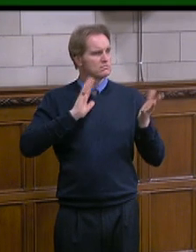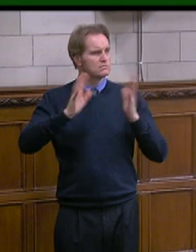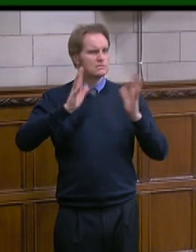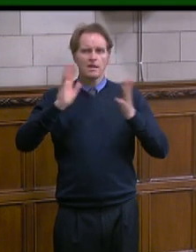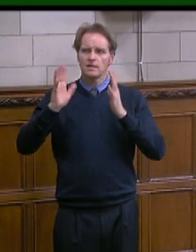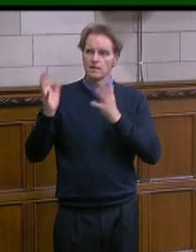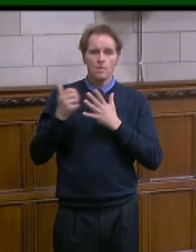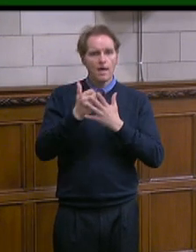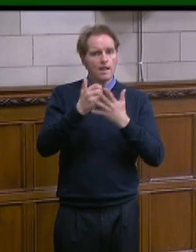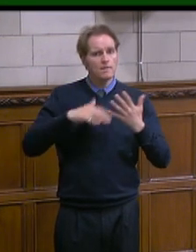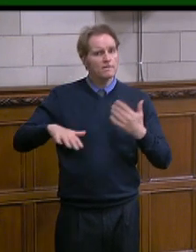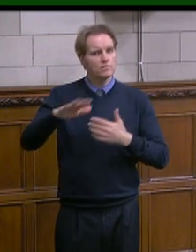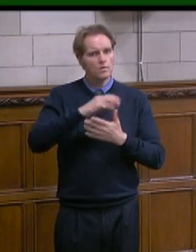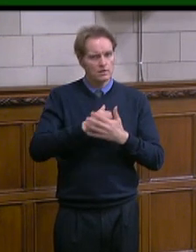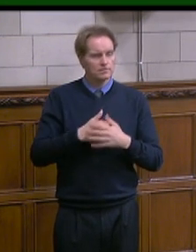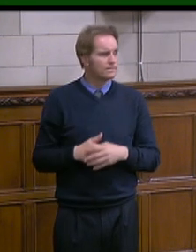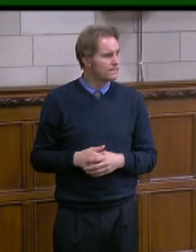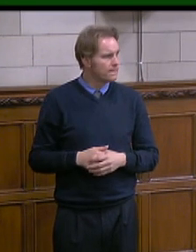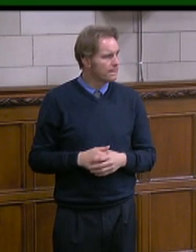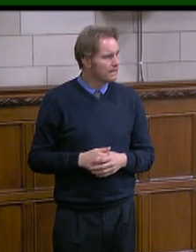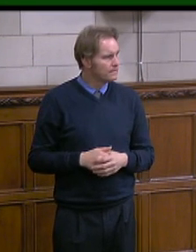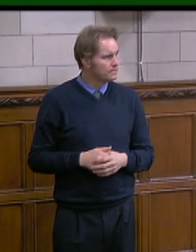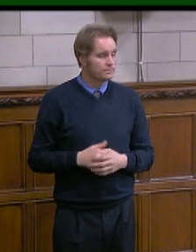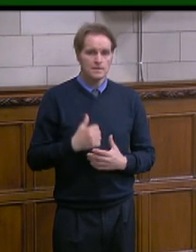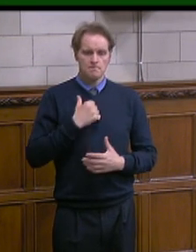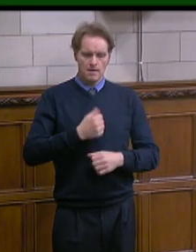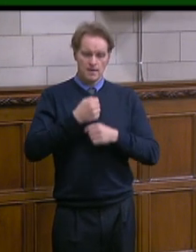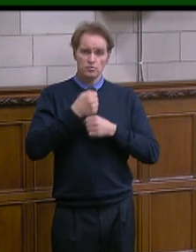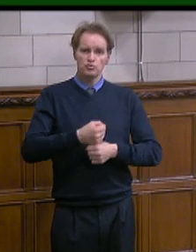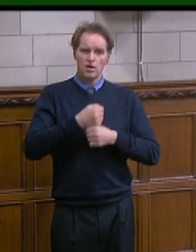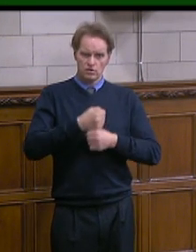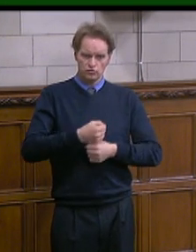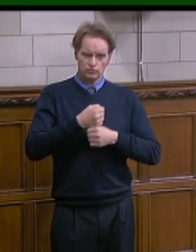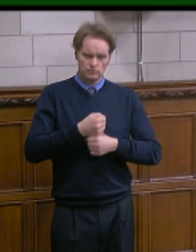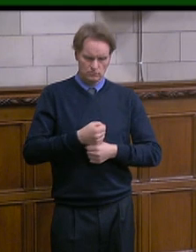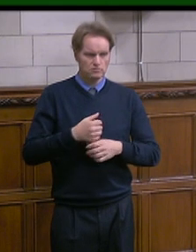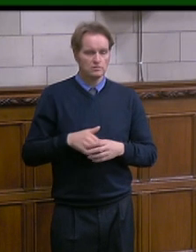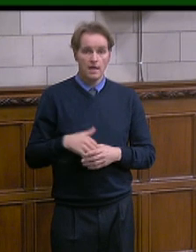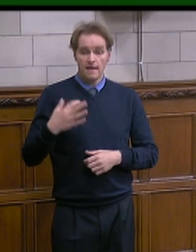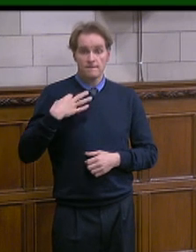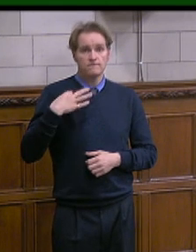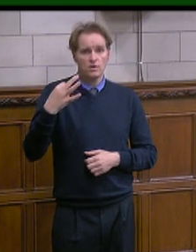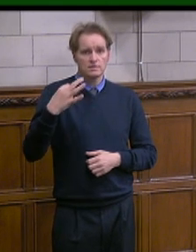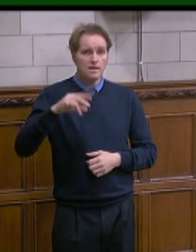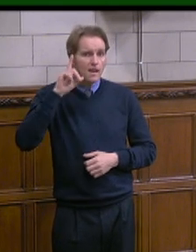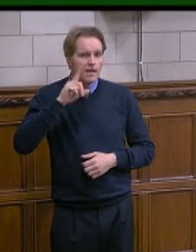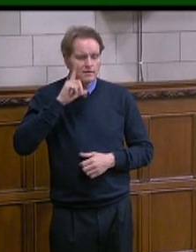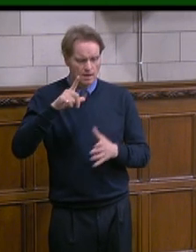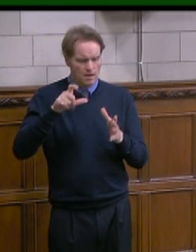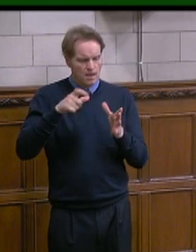At my church, the Tower Hill Methodist church in Hessle, a volunteer called Cathy signs all our services.